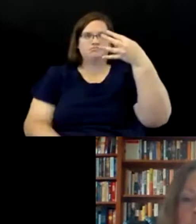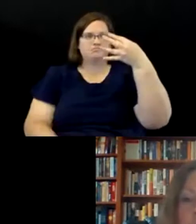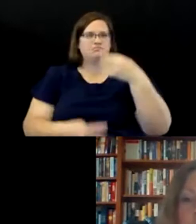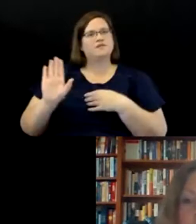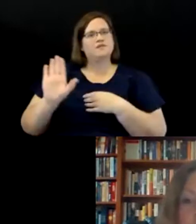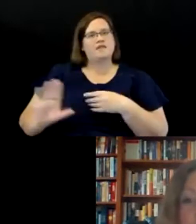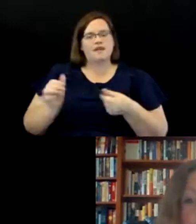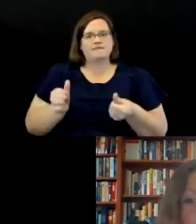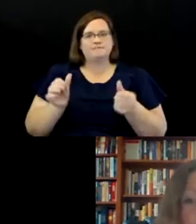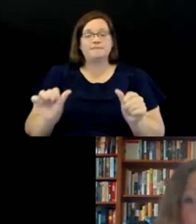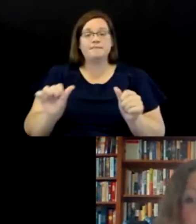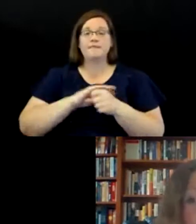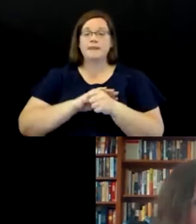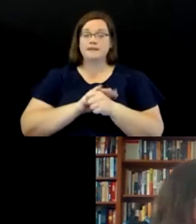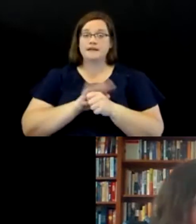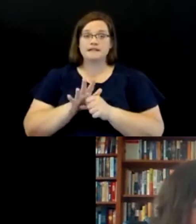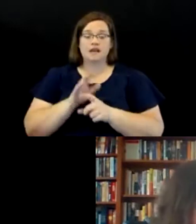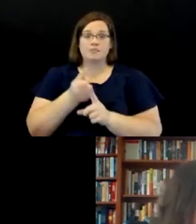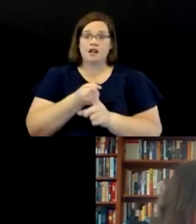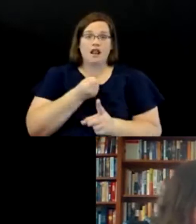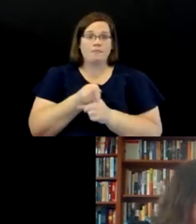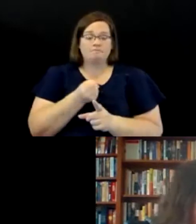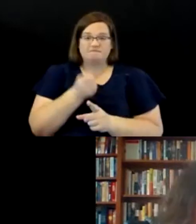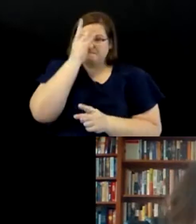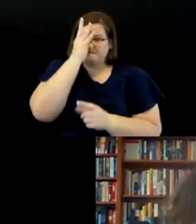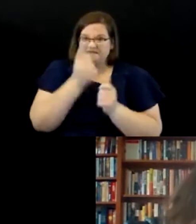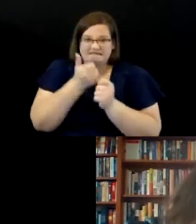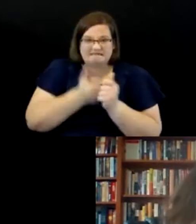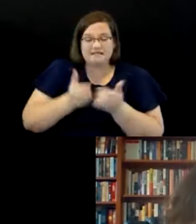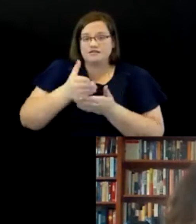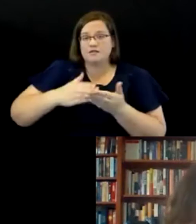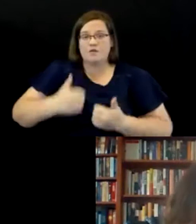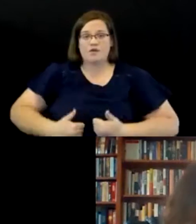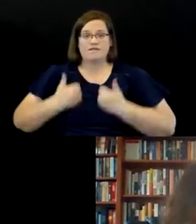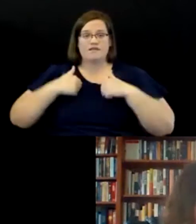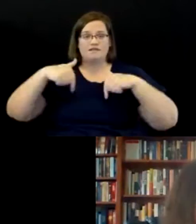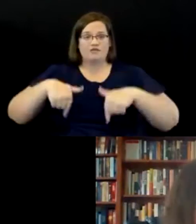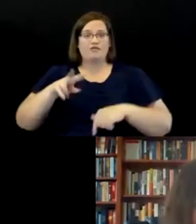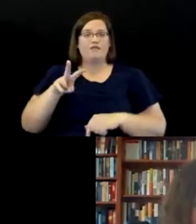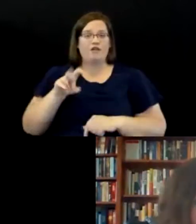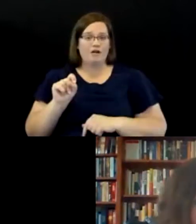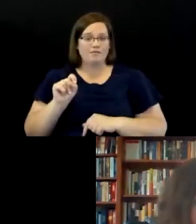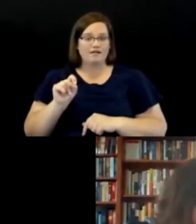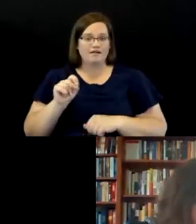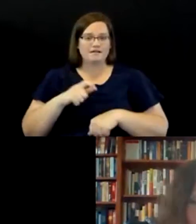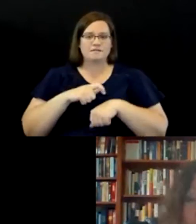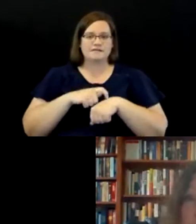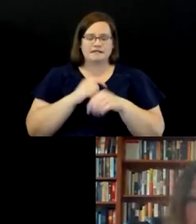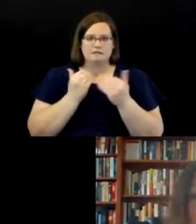The pandemic has touched virtually every aspect of life for us here in Vermont, but with my limited time today, I want to focus